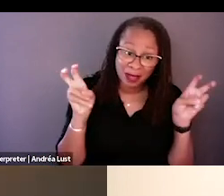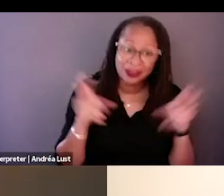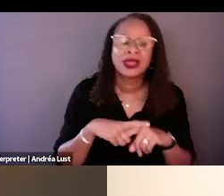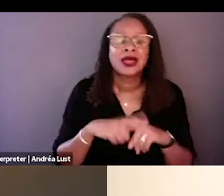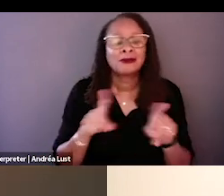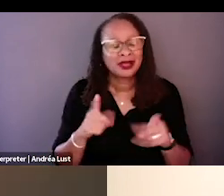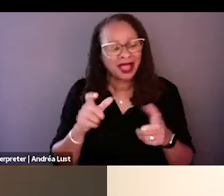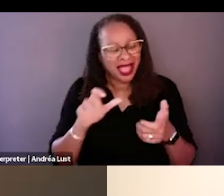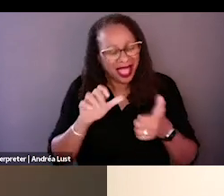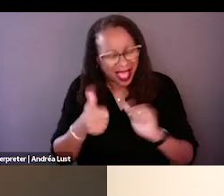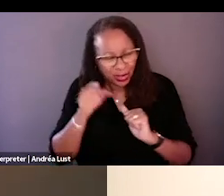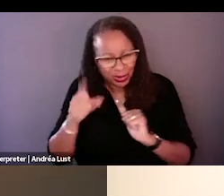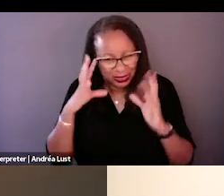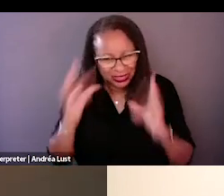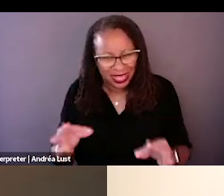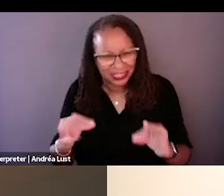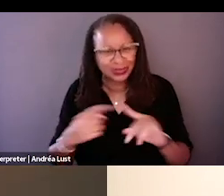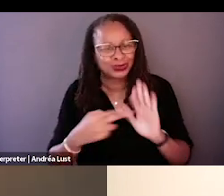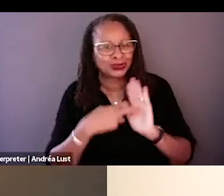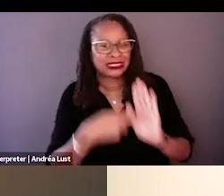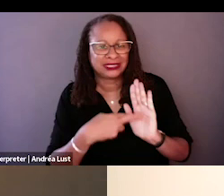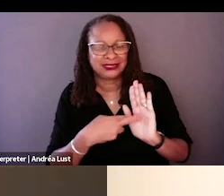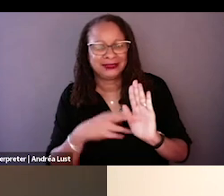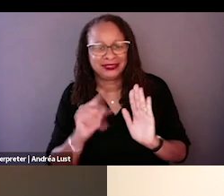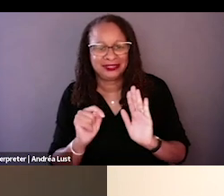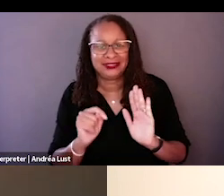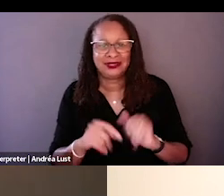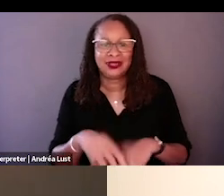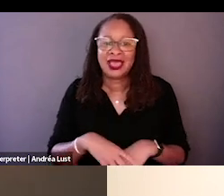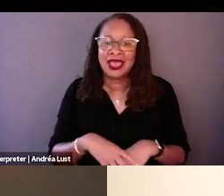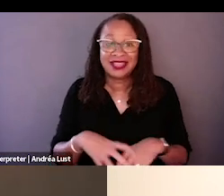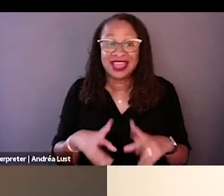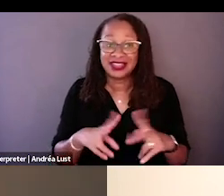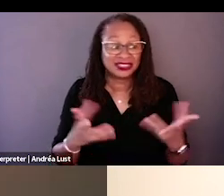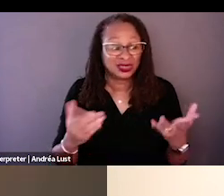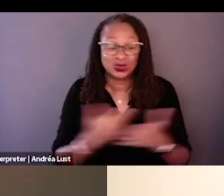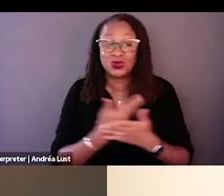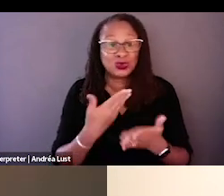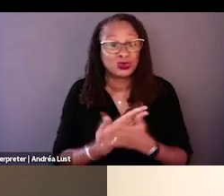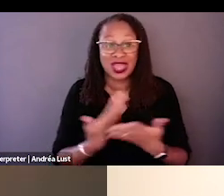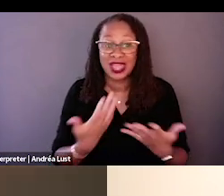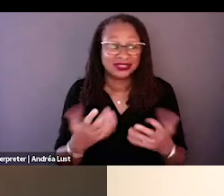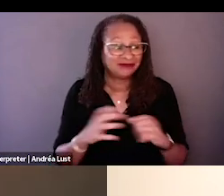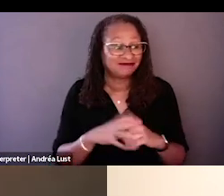Ella Taylor: You are a wonderful interview subject. You made a wonderful movie.